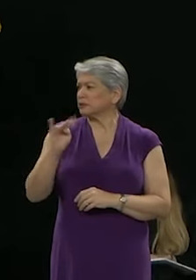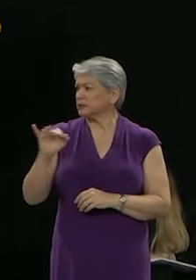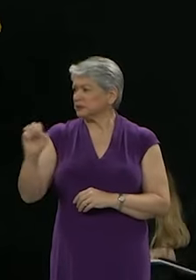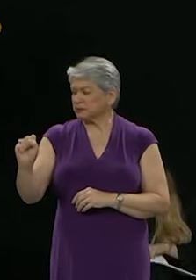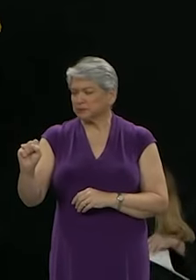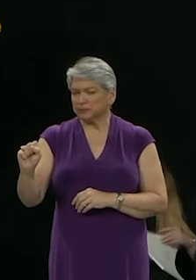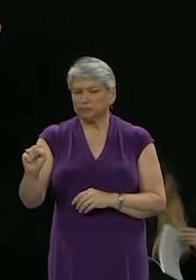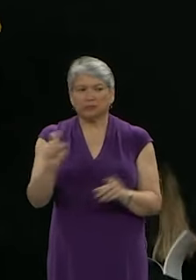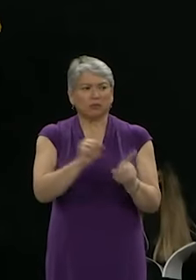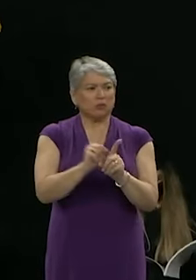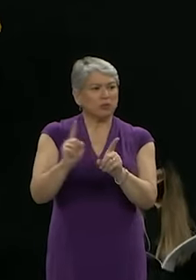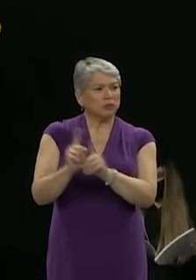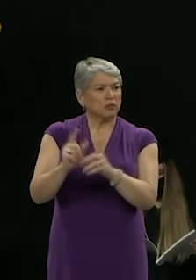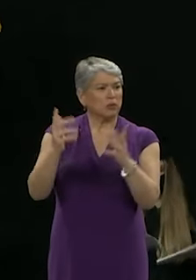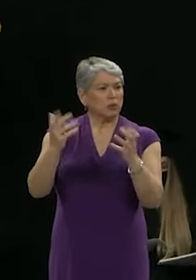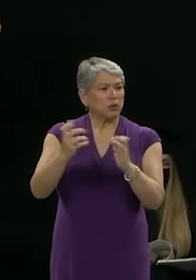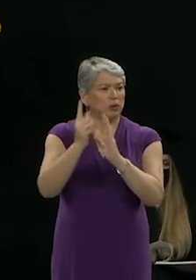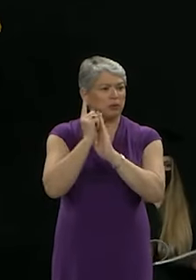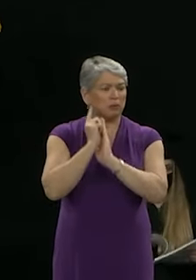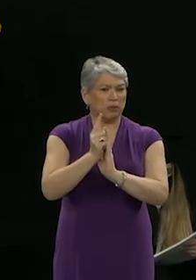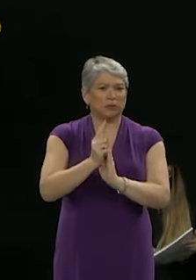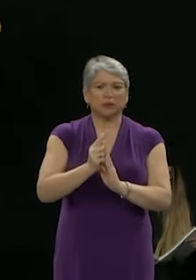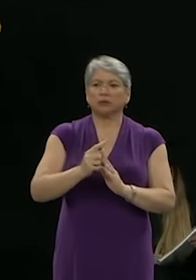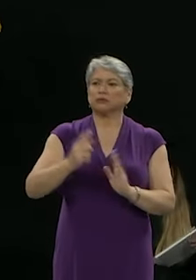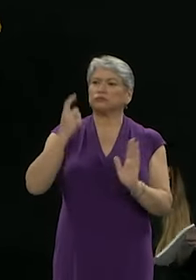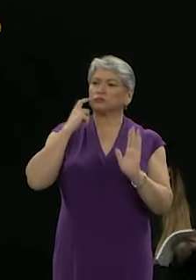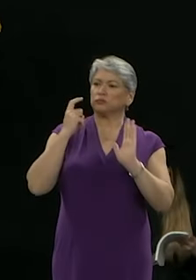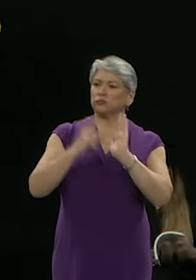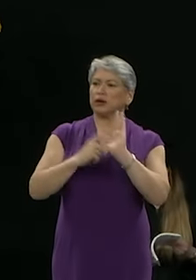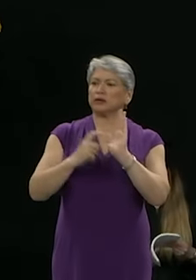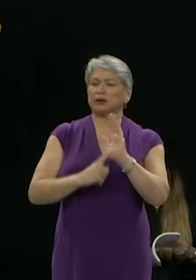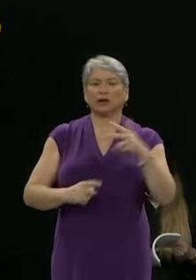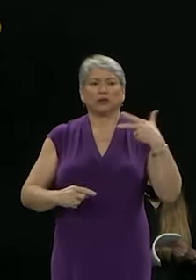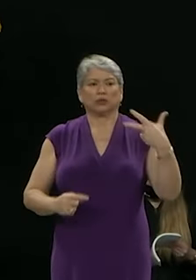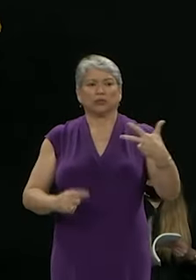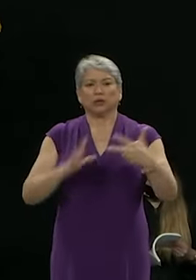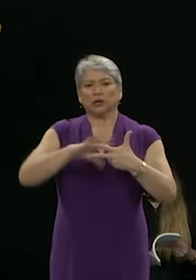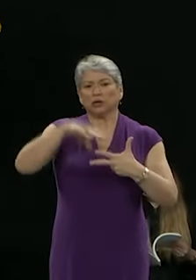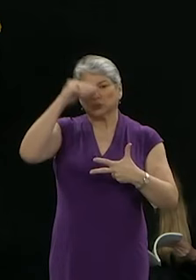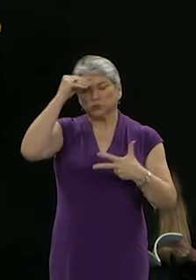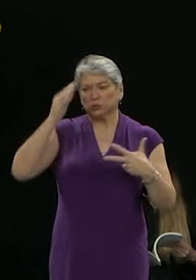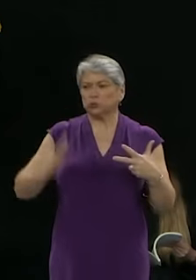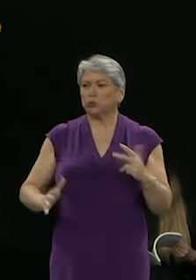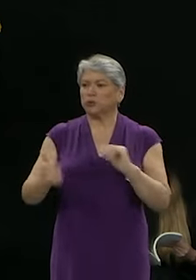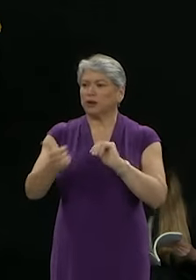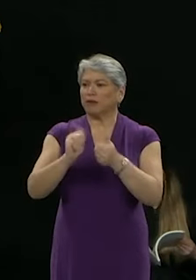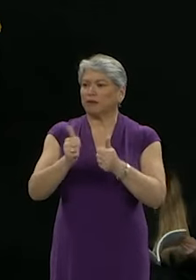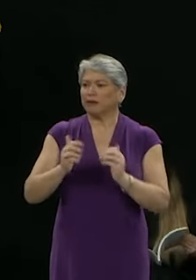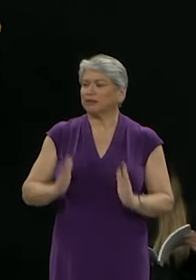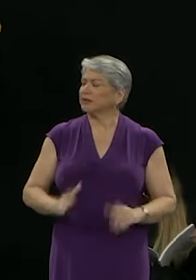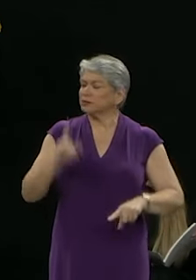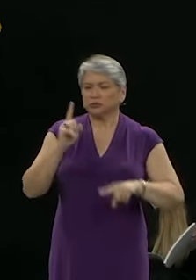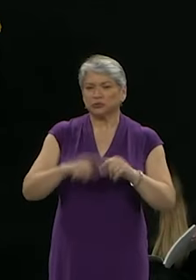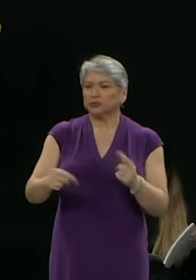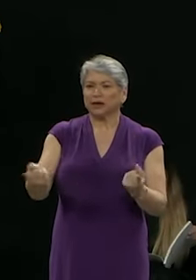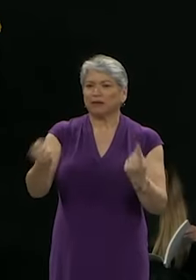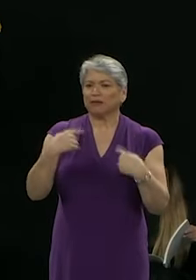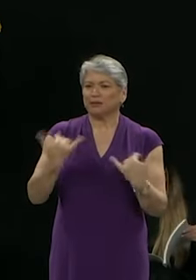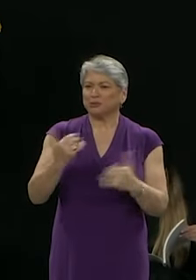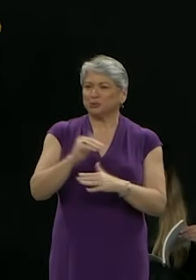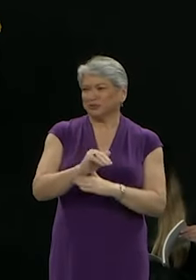I would also like to take a moment to acknowledge three student-athletes who could not attend tonight’s ceremony